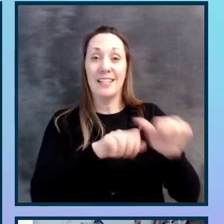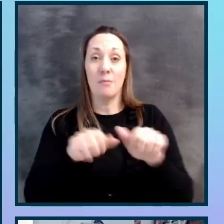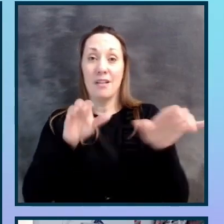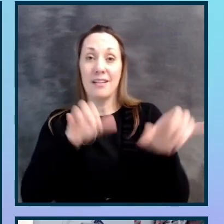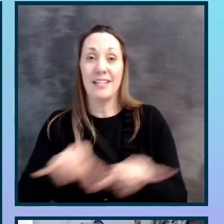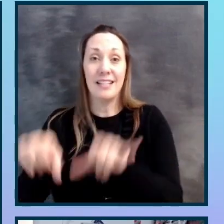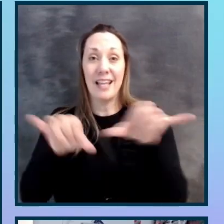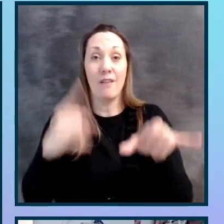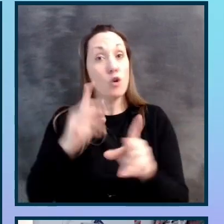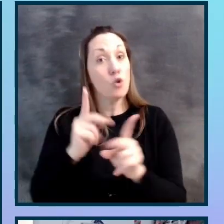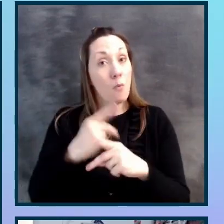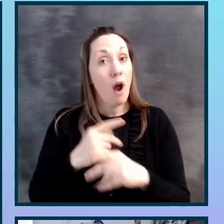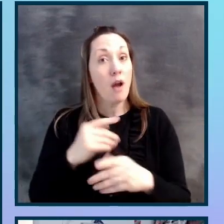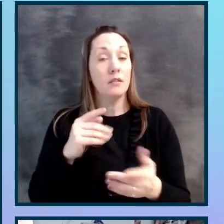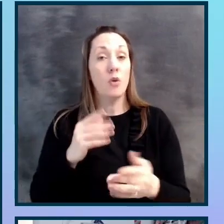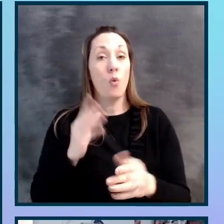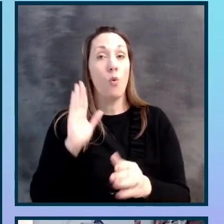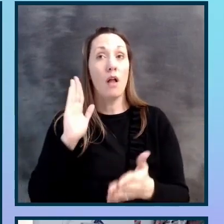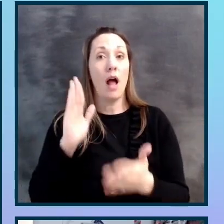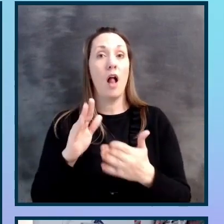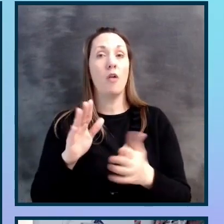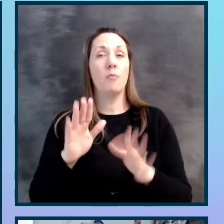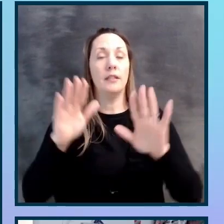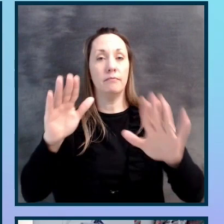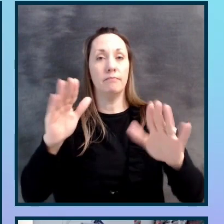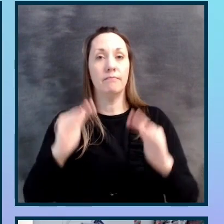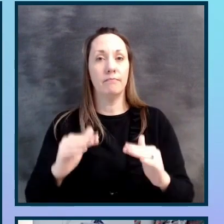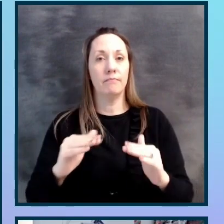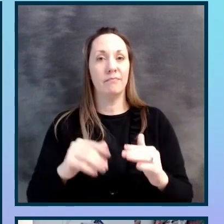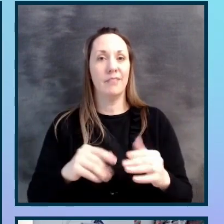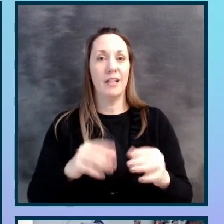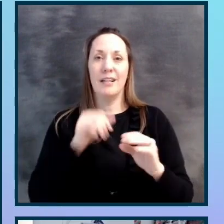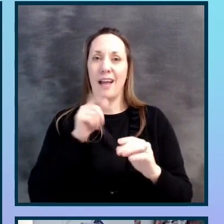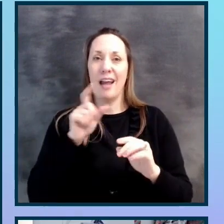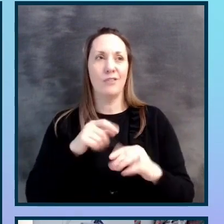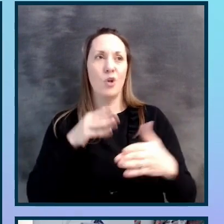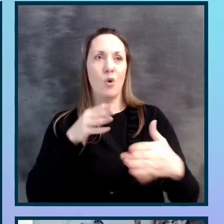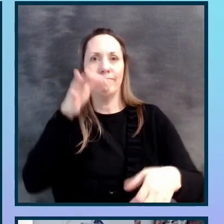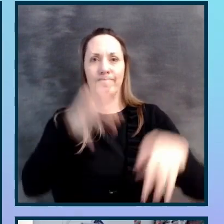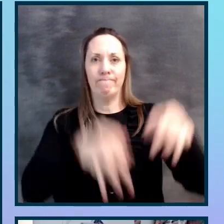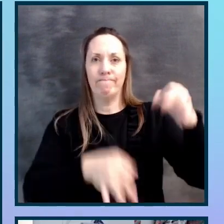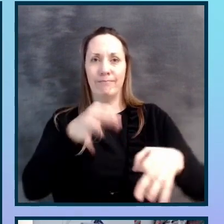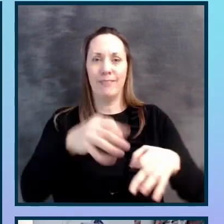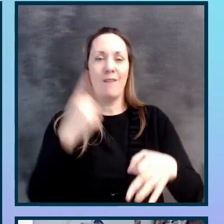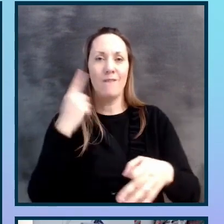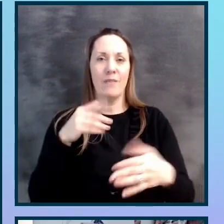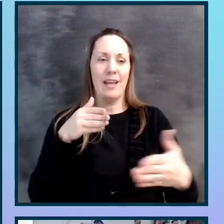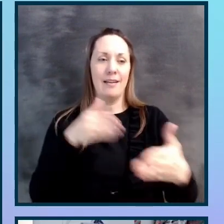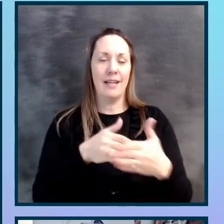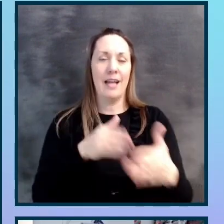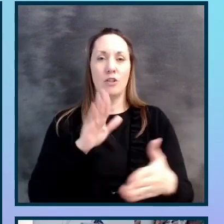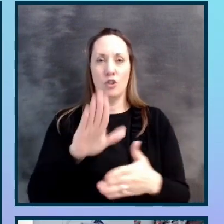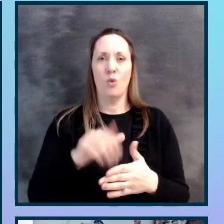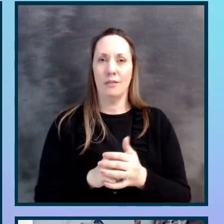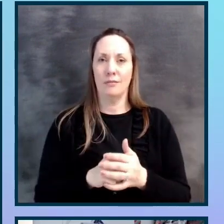will also help mitigate the risk of legal action against your organization. I mentioned this because